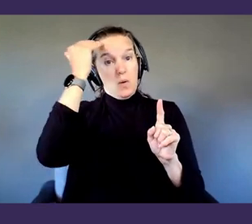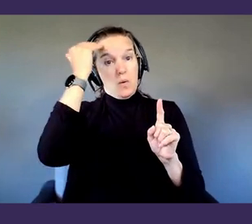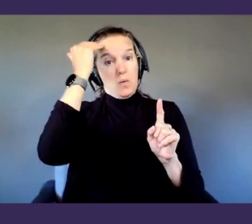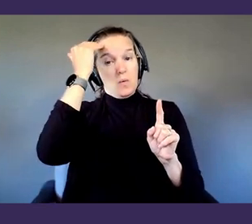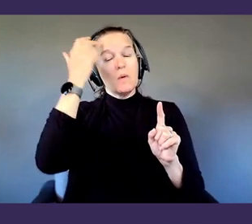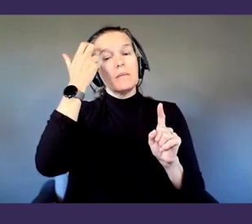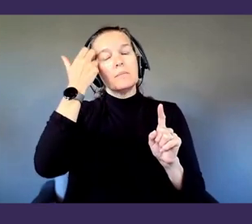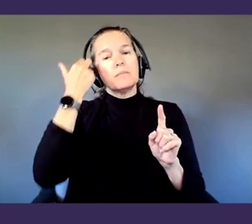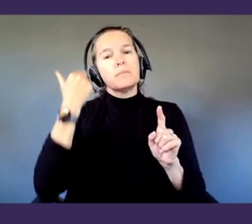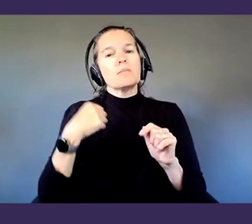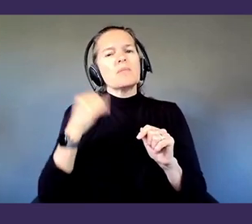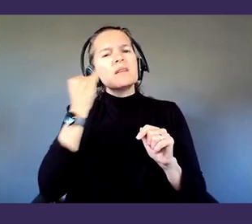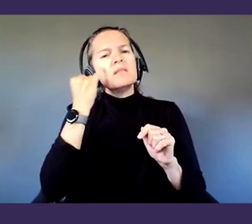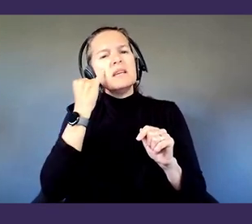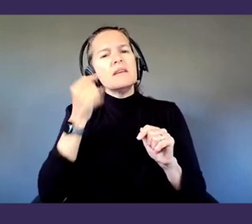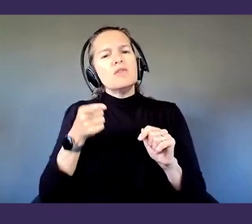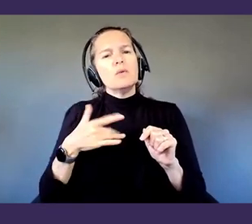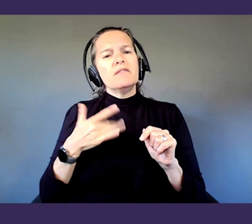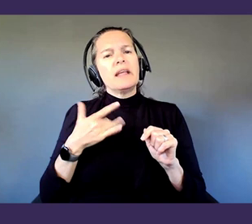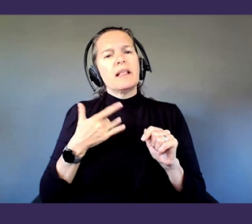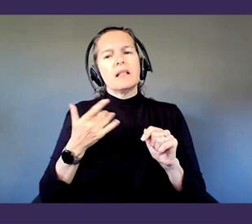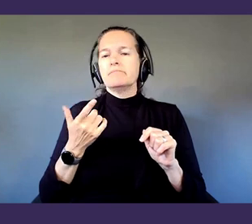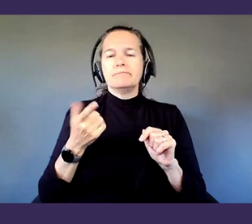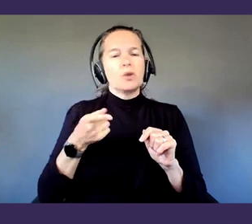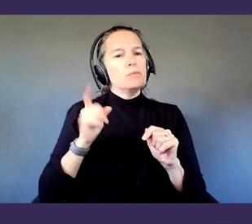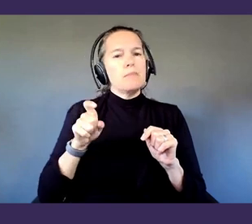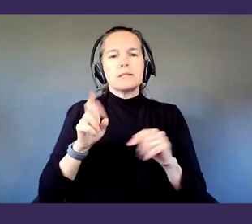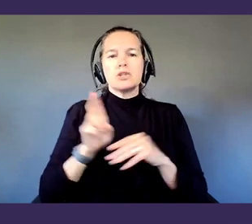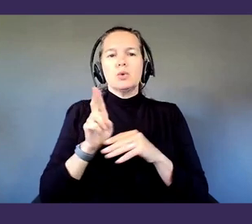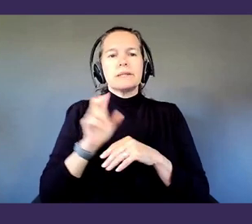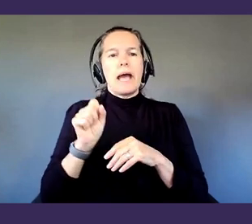if you feel that you need to use SDM in a court setting,